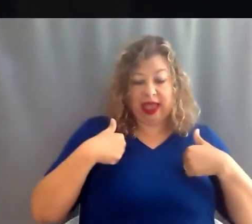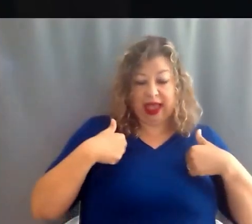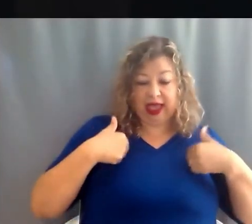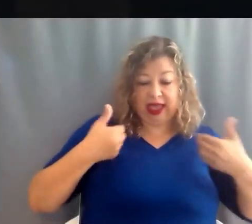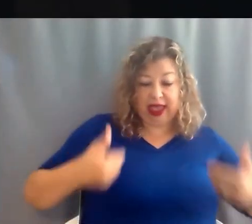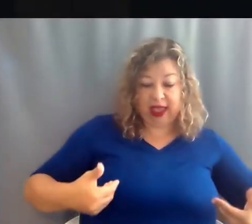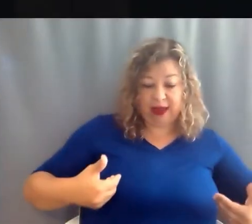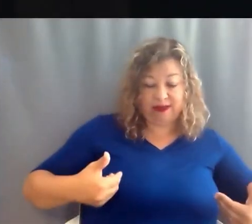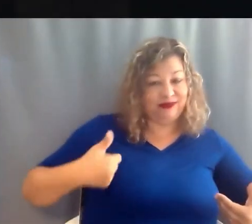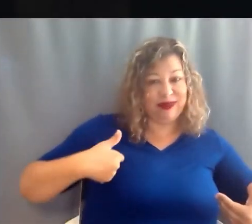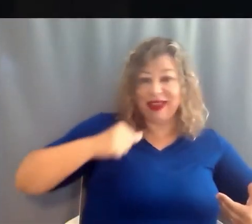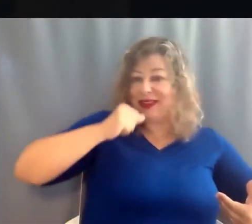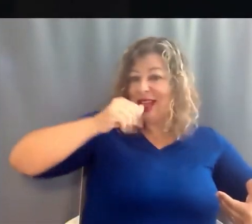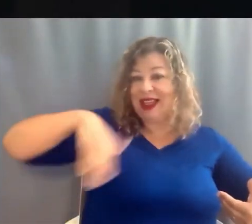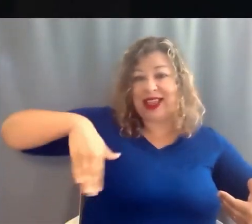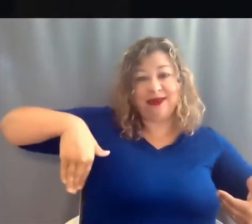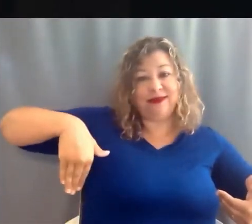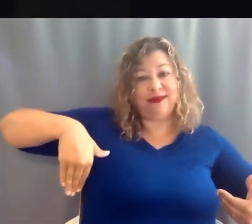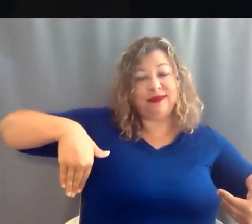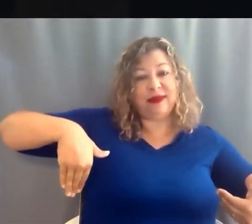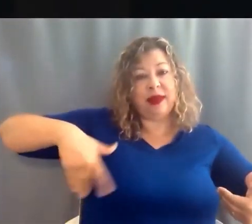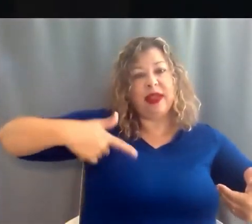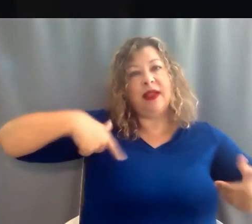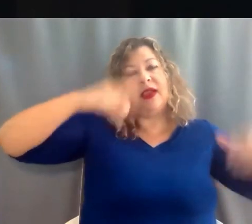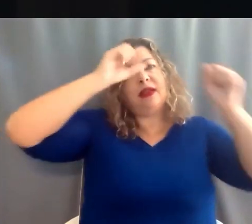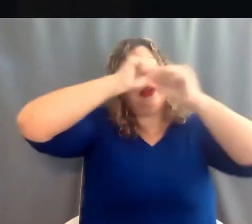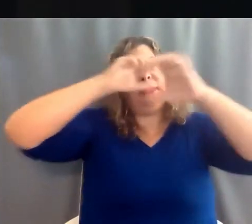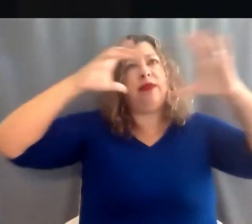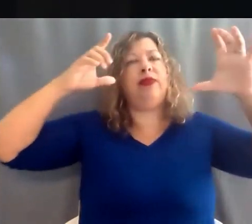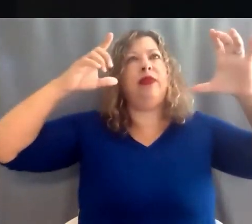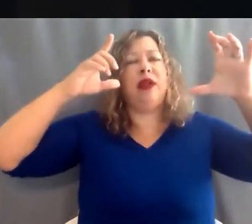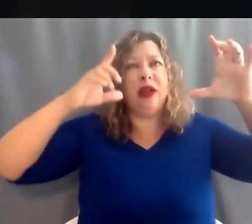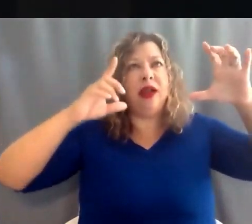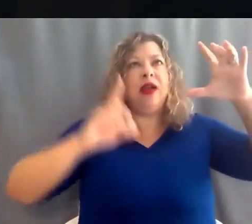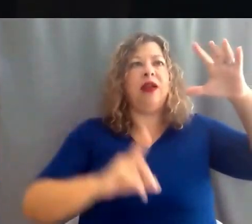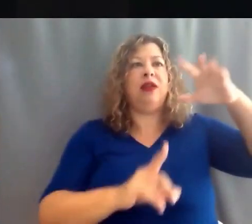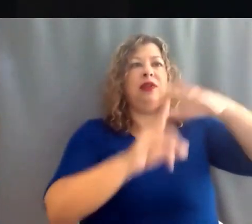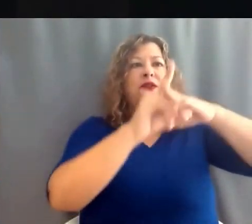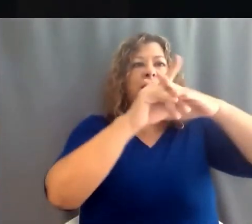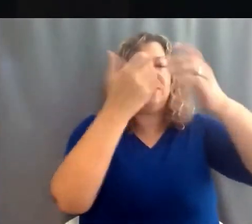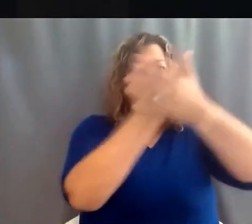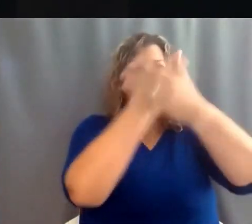They know each time it's a new iteration of the teacher and the student that will emerge.